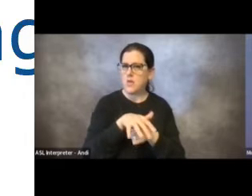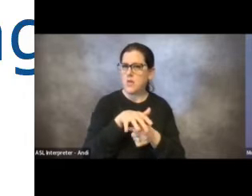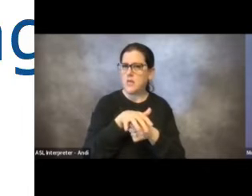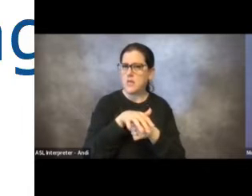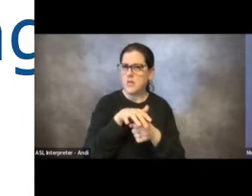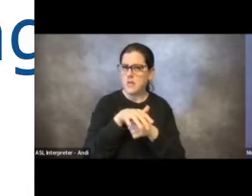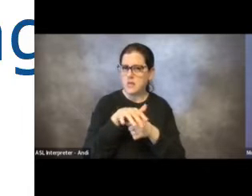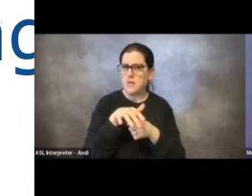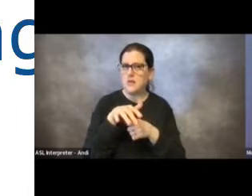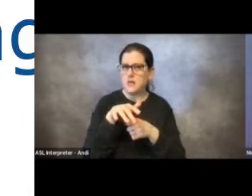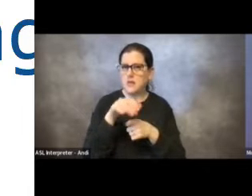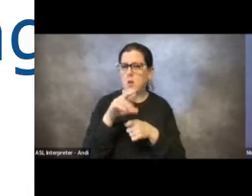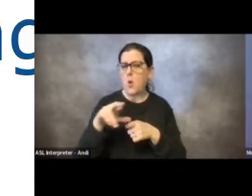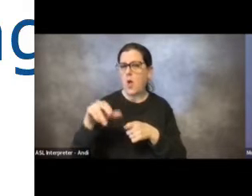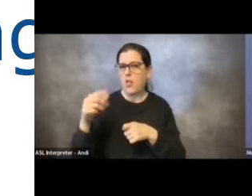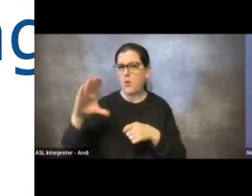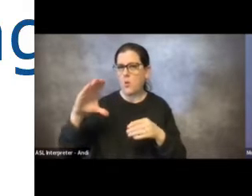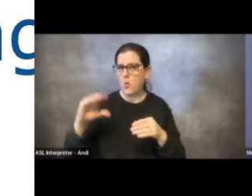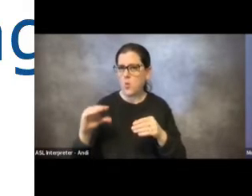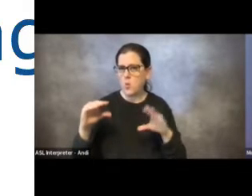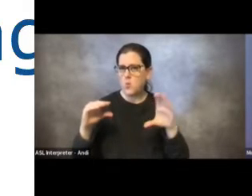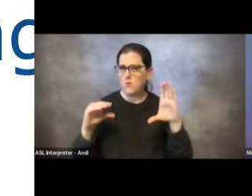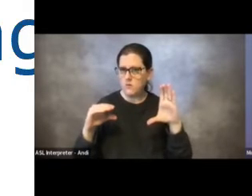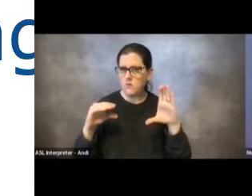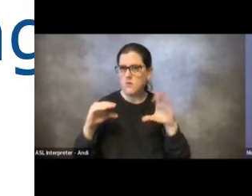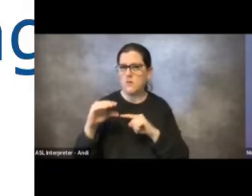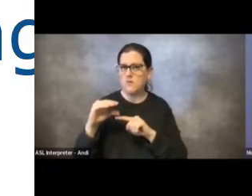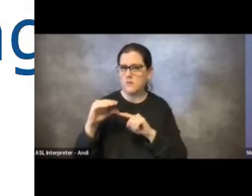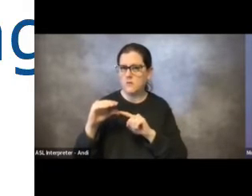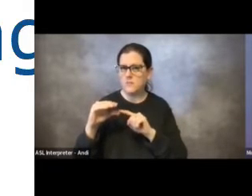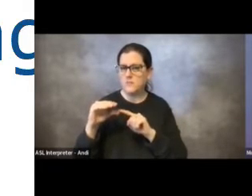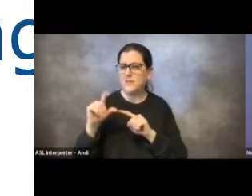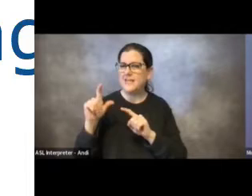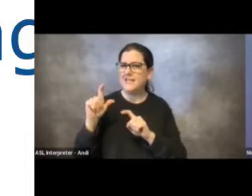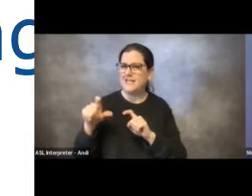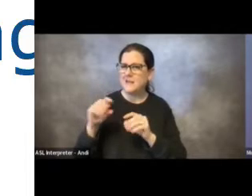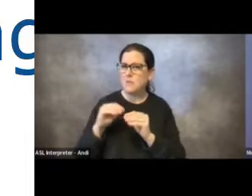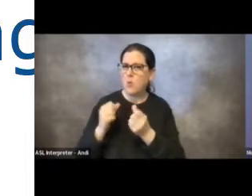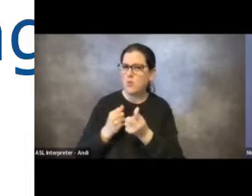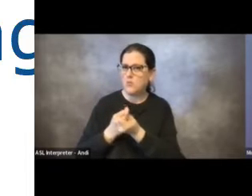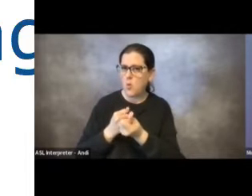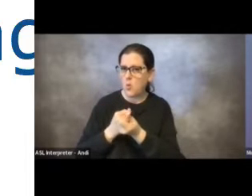then others that may need some more support with health